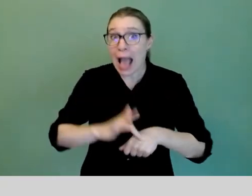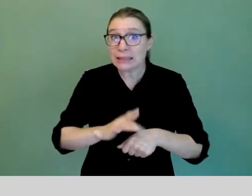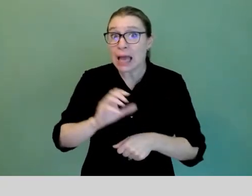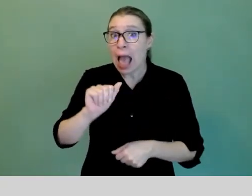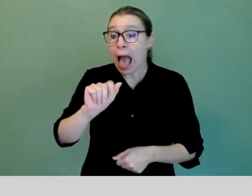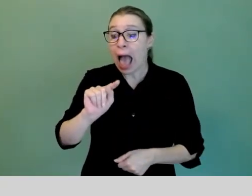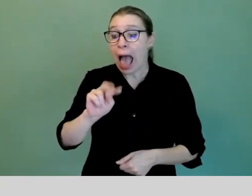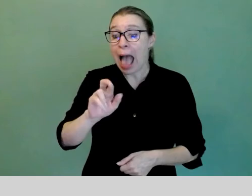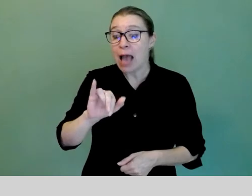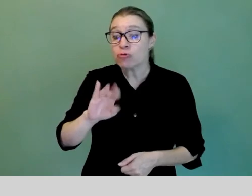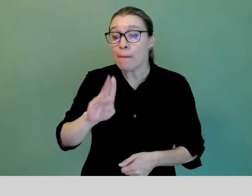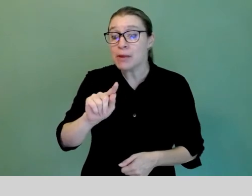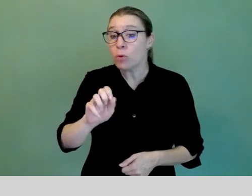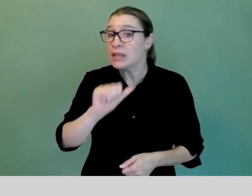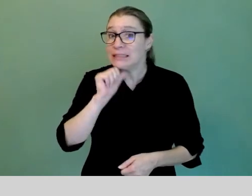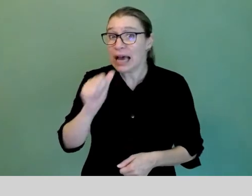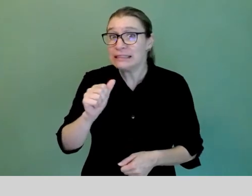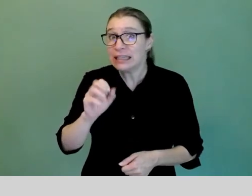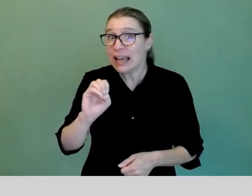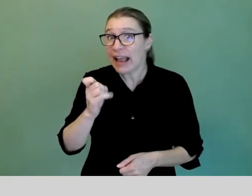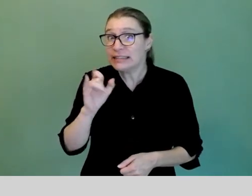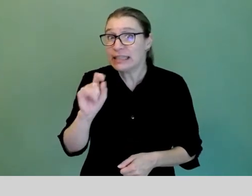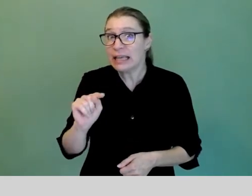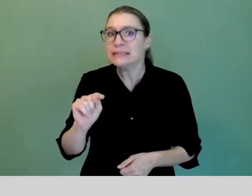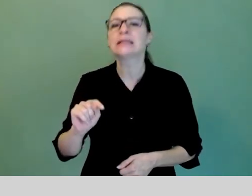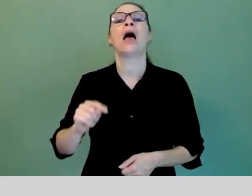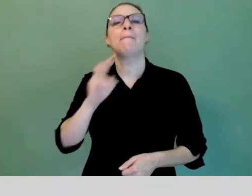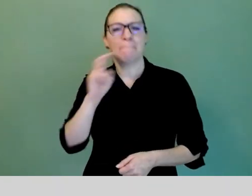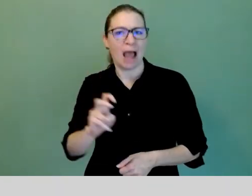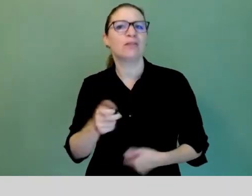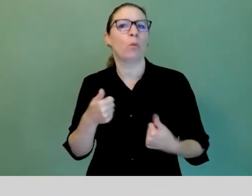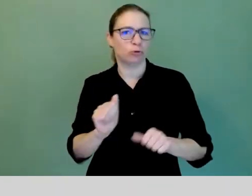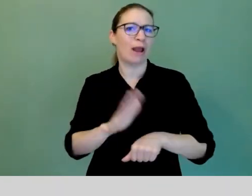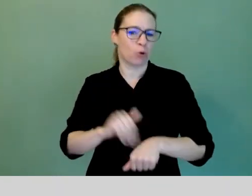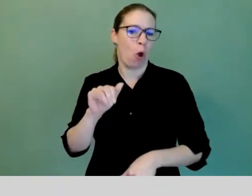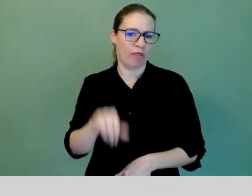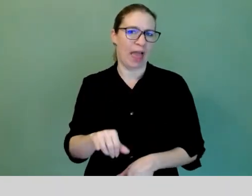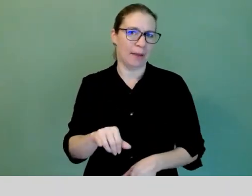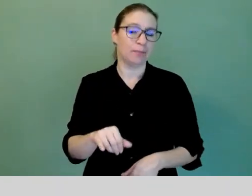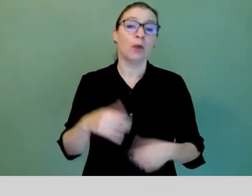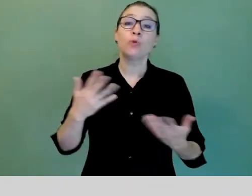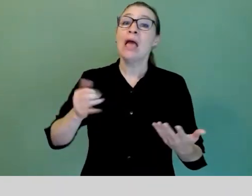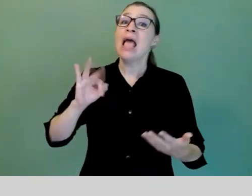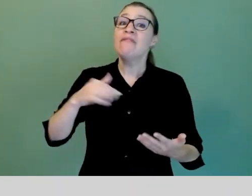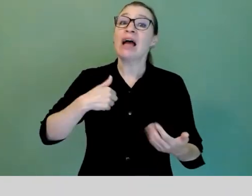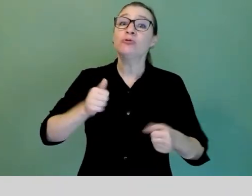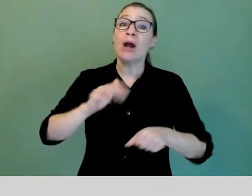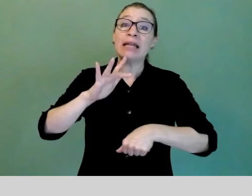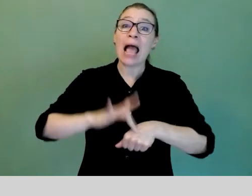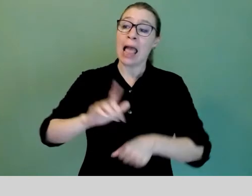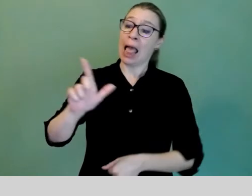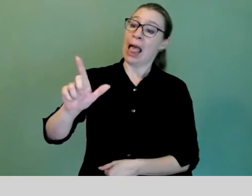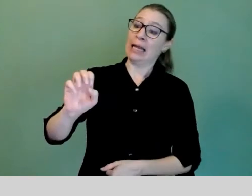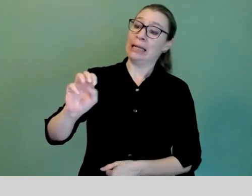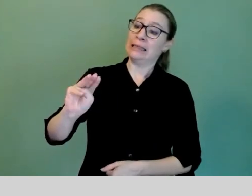which doesn't exist on that type. So if I try to access lemons on an object